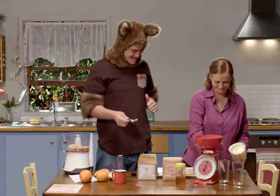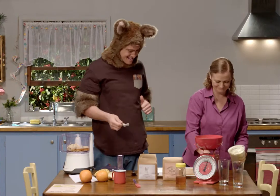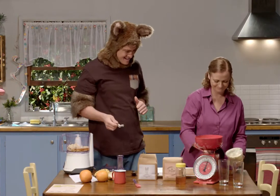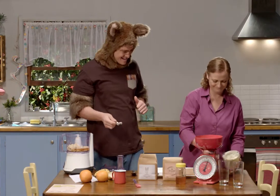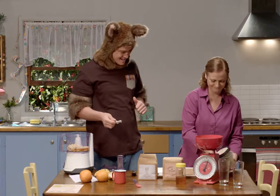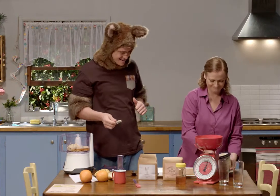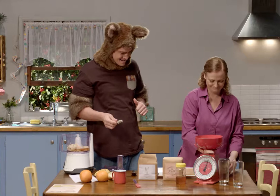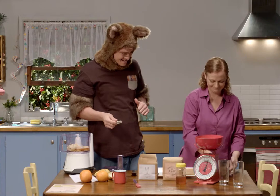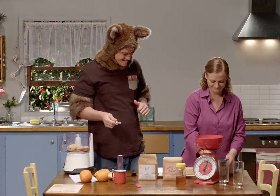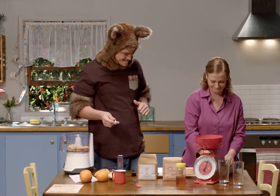Good.